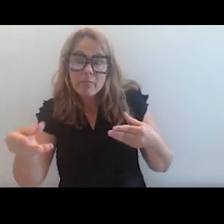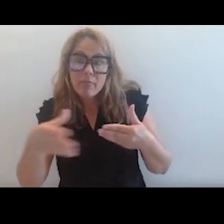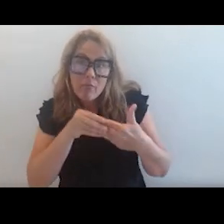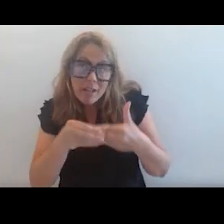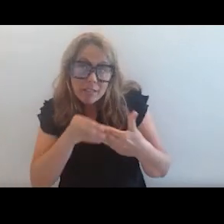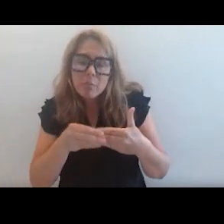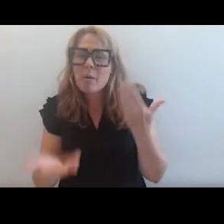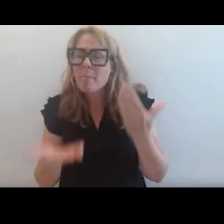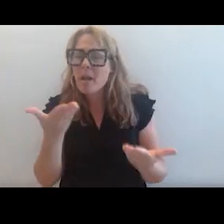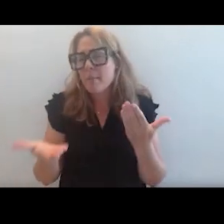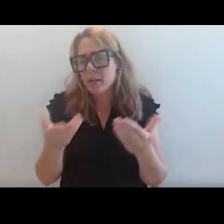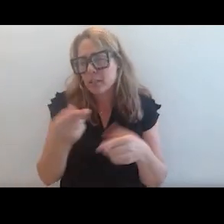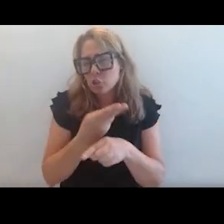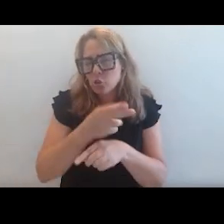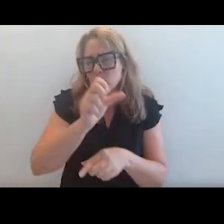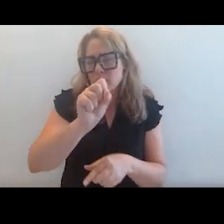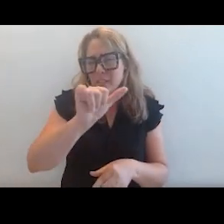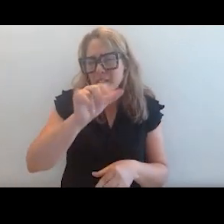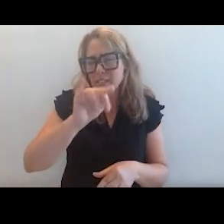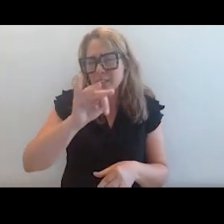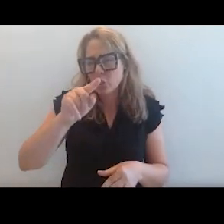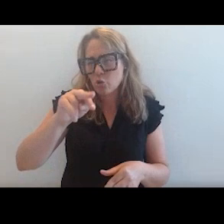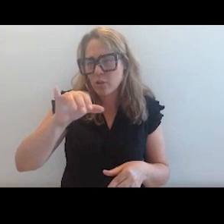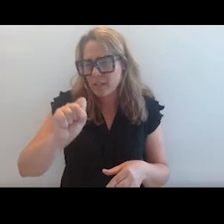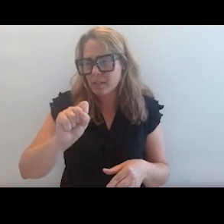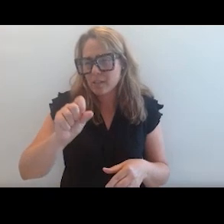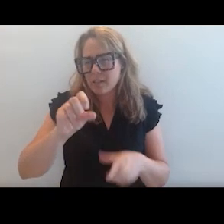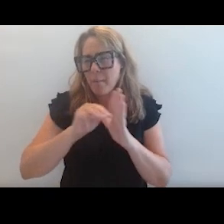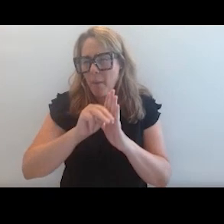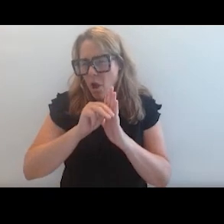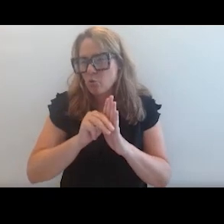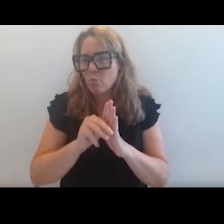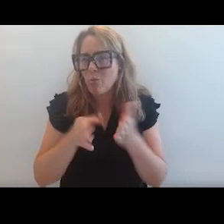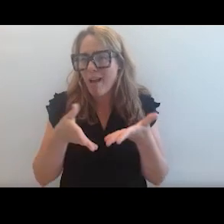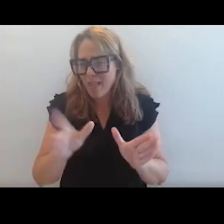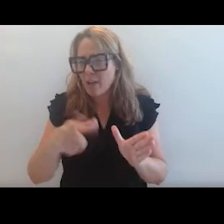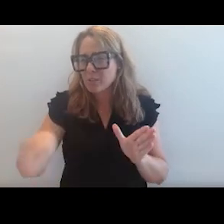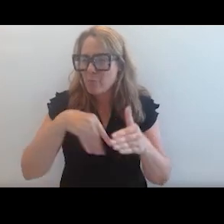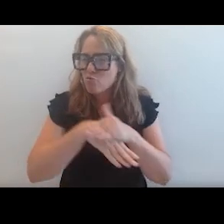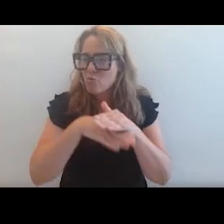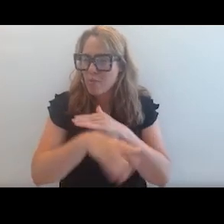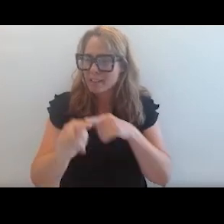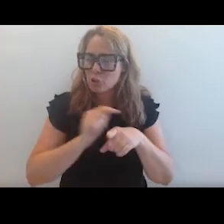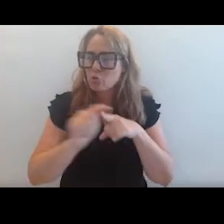asynchronous modules might be best. This allows participants to access the training